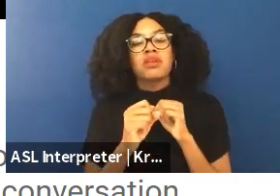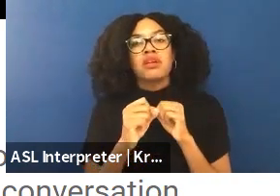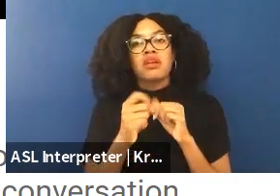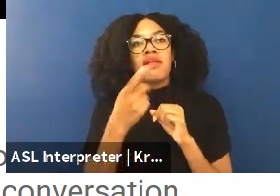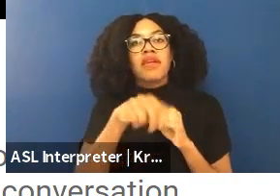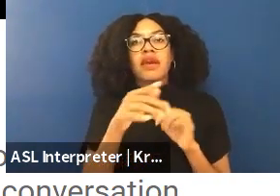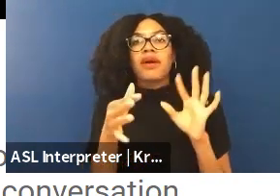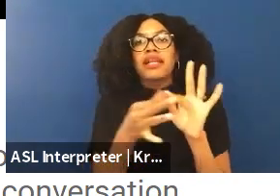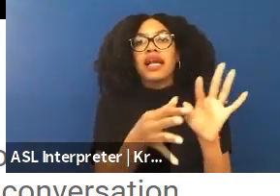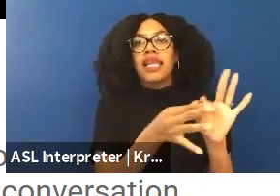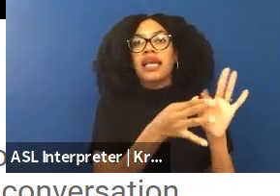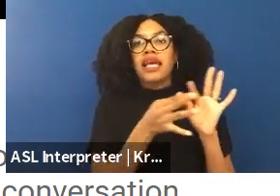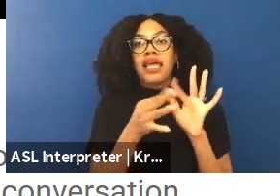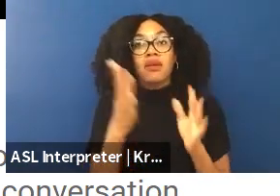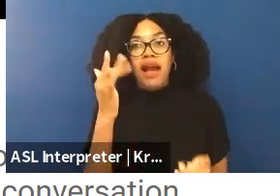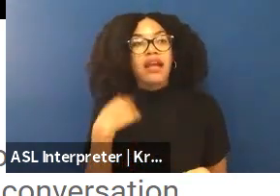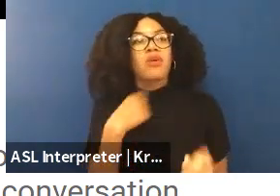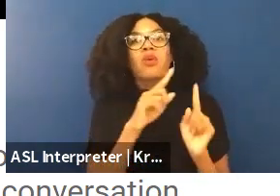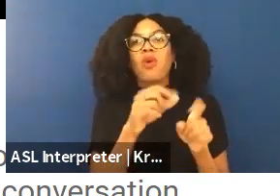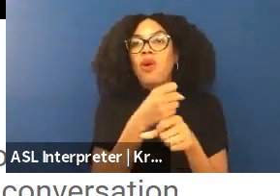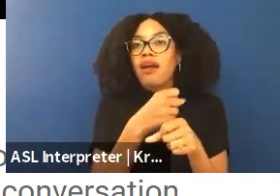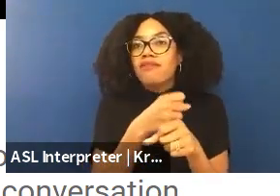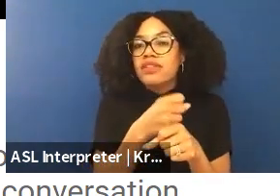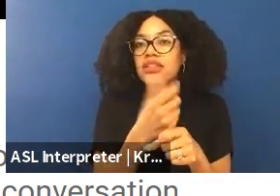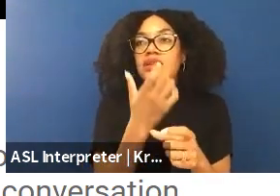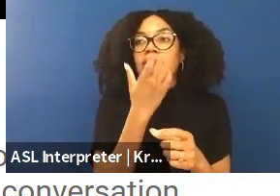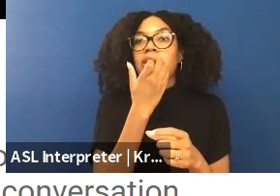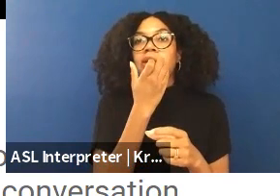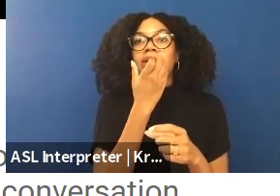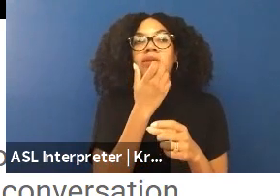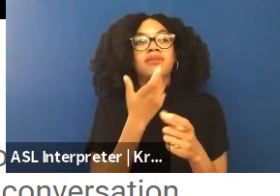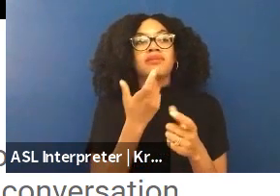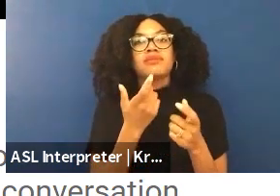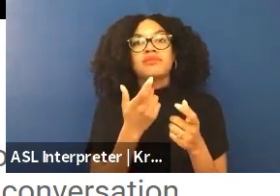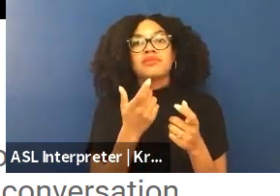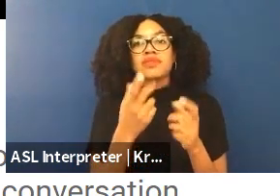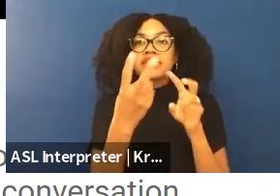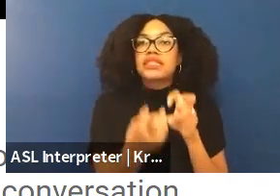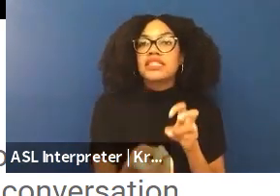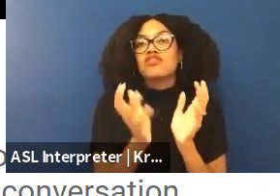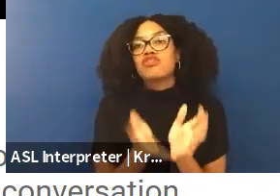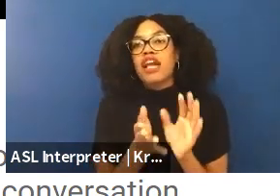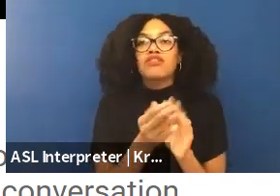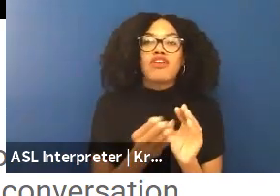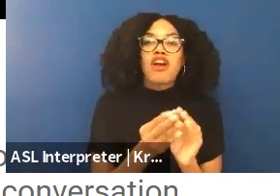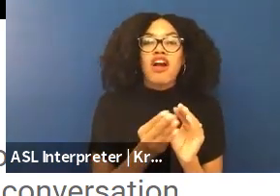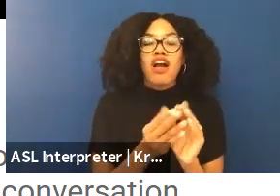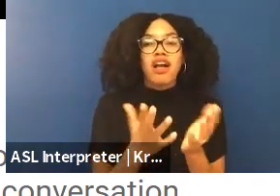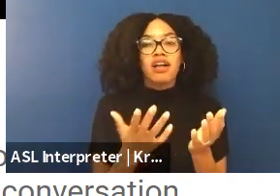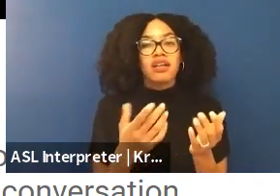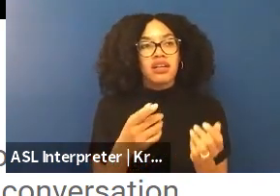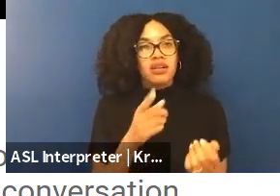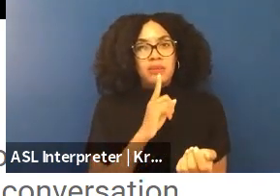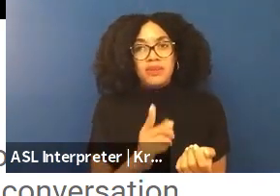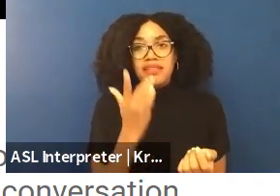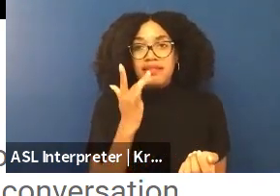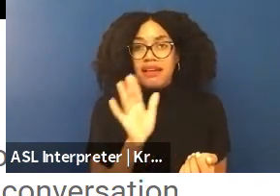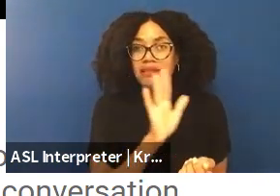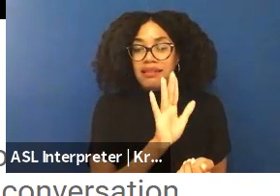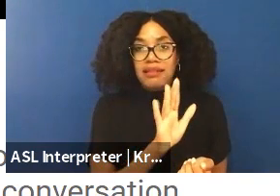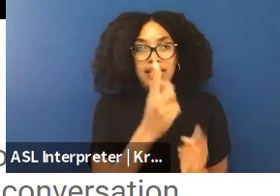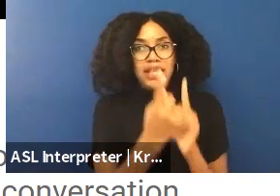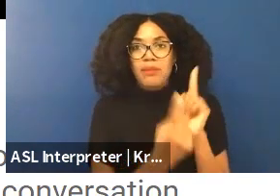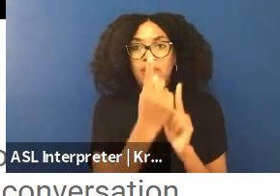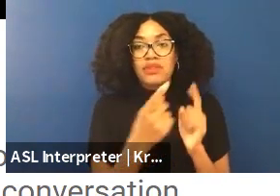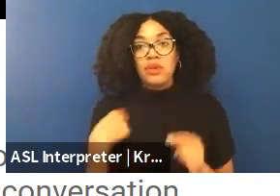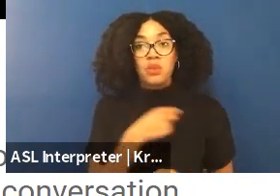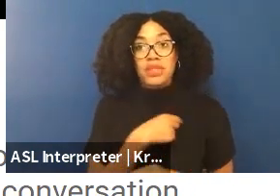at the coffee bar and piecing things together. We, in the in-person world, took no responsibility for